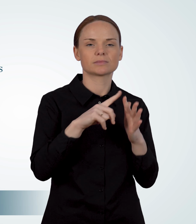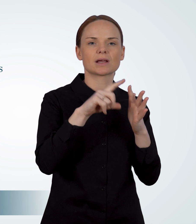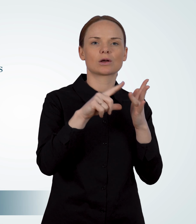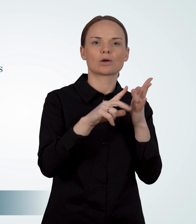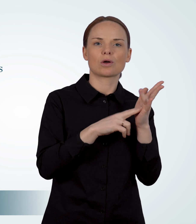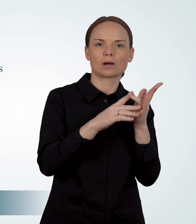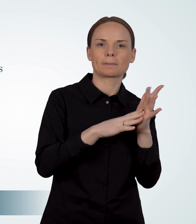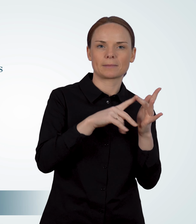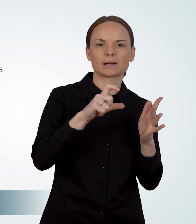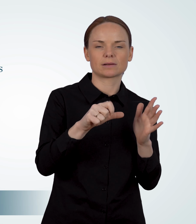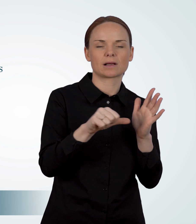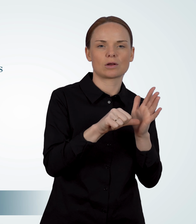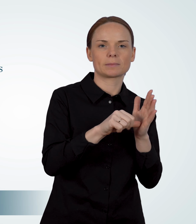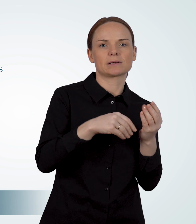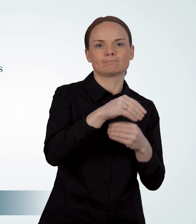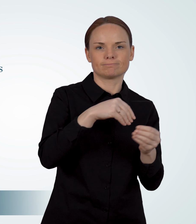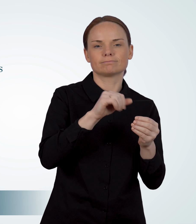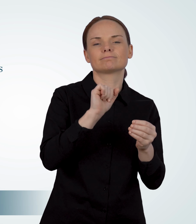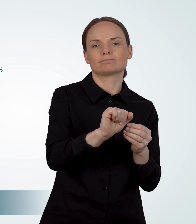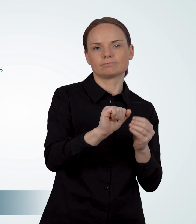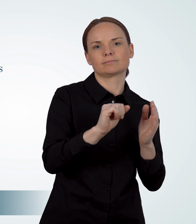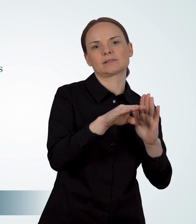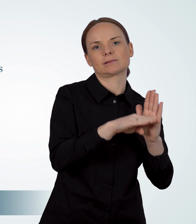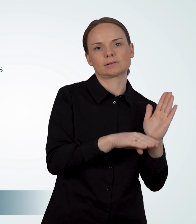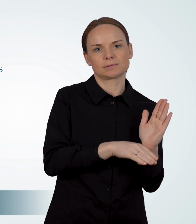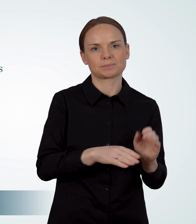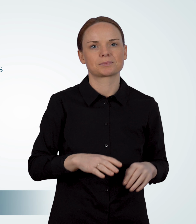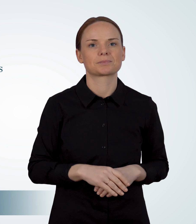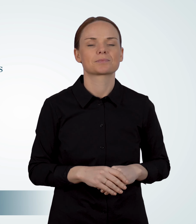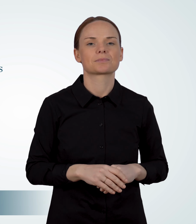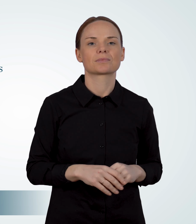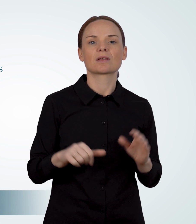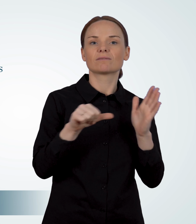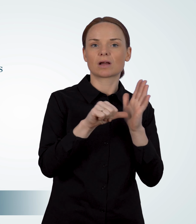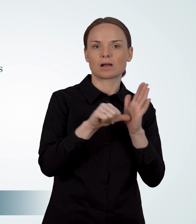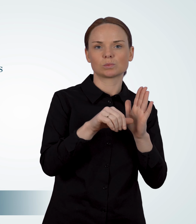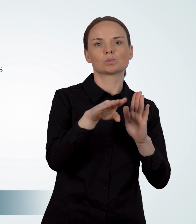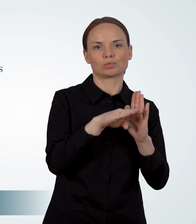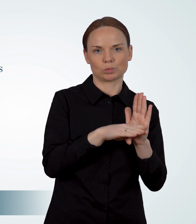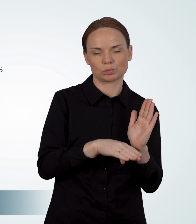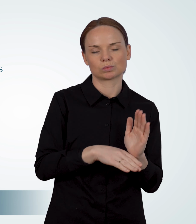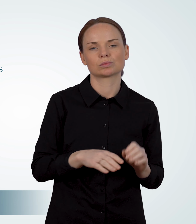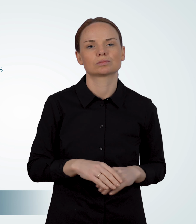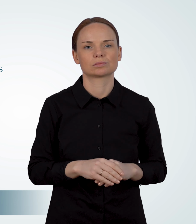• economic settings • financial regulation